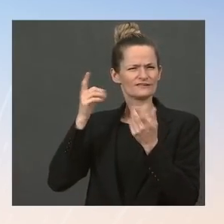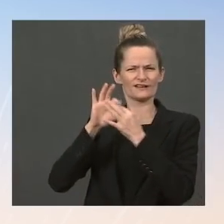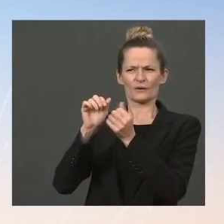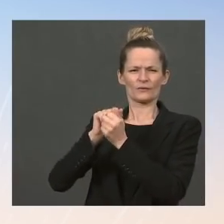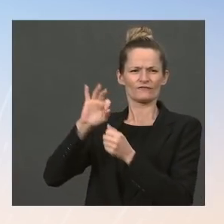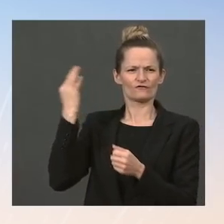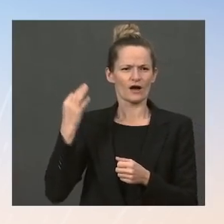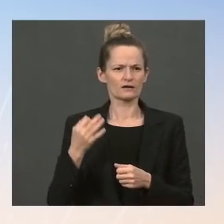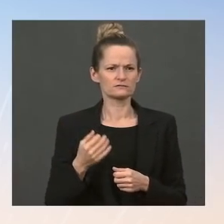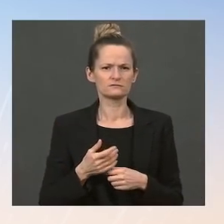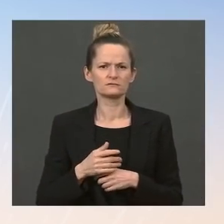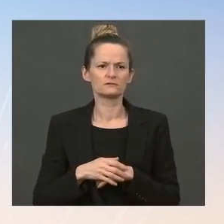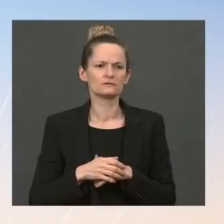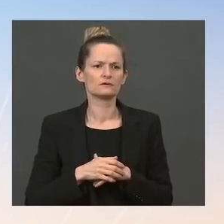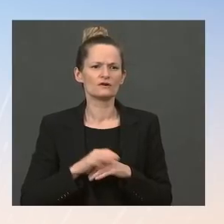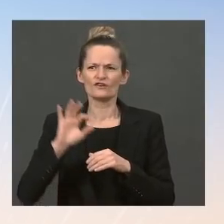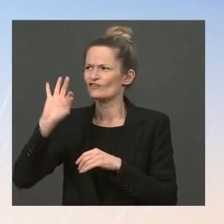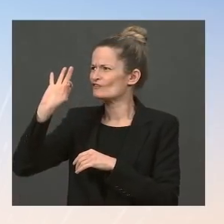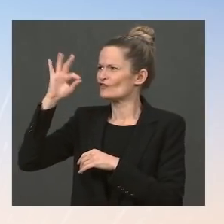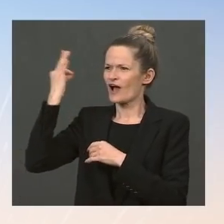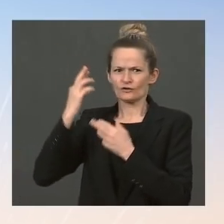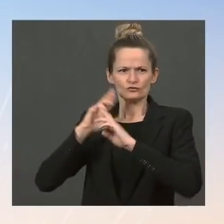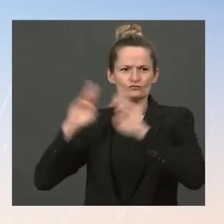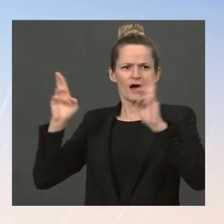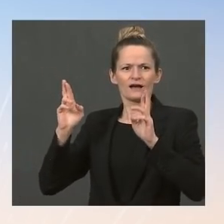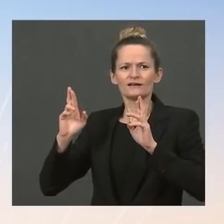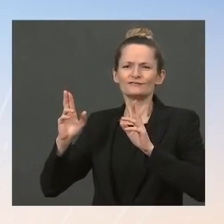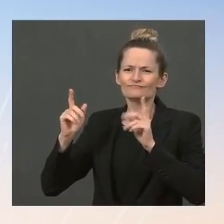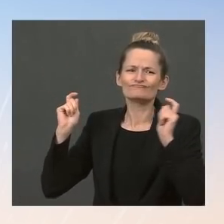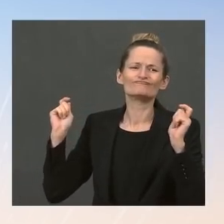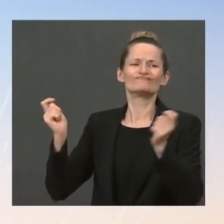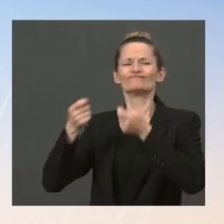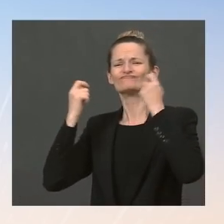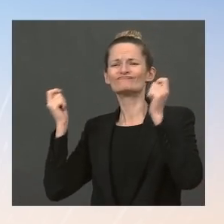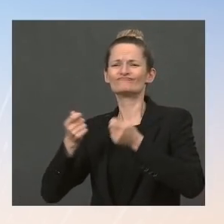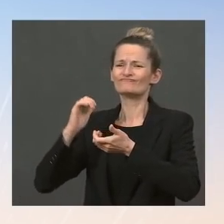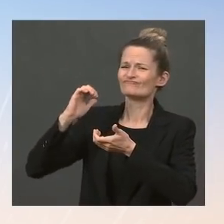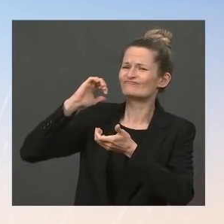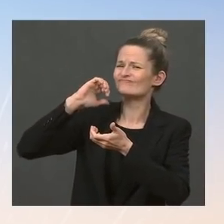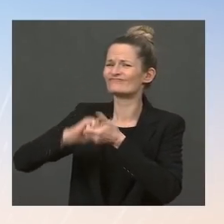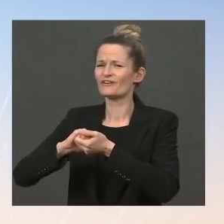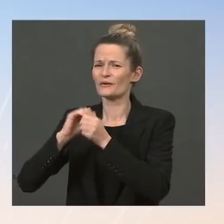with the United States. What reaction do you have to France's rather outraged response to this agreement?